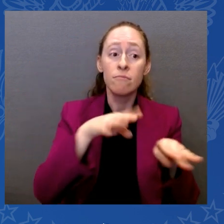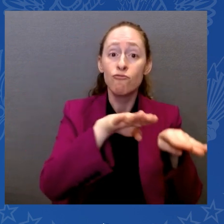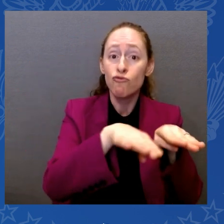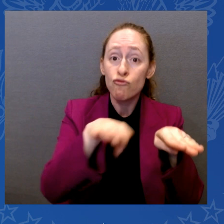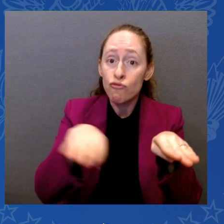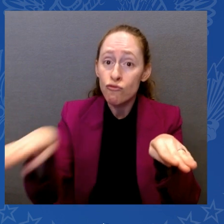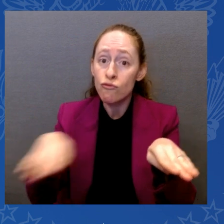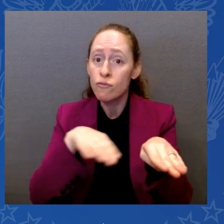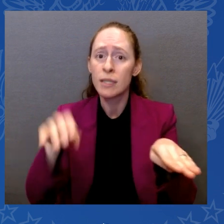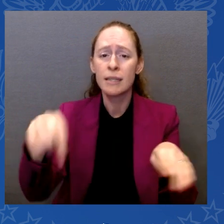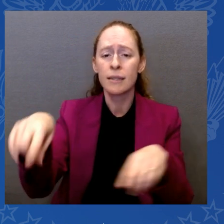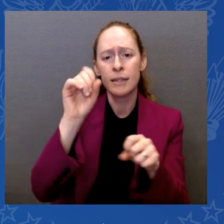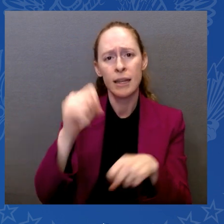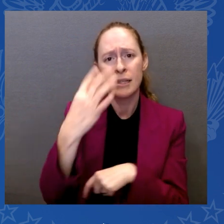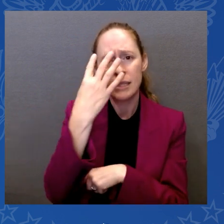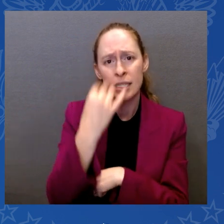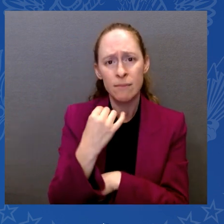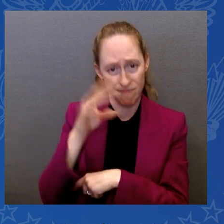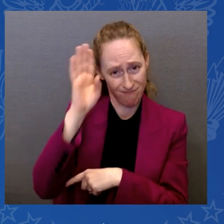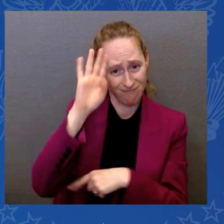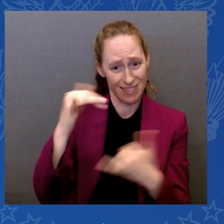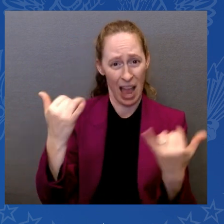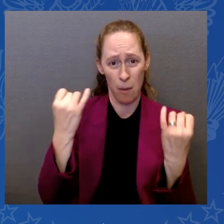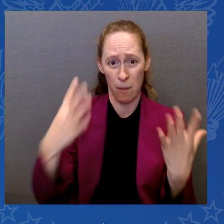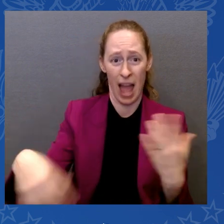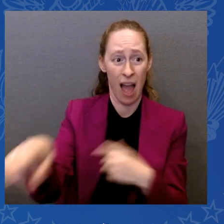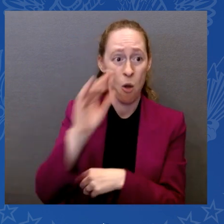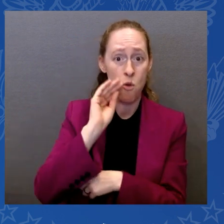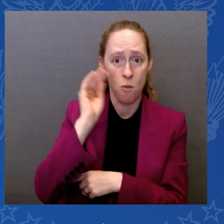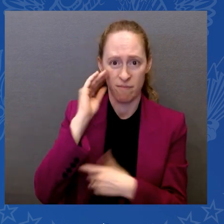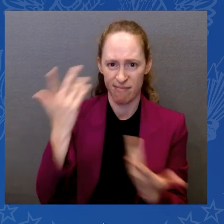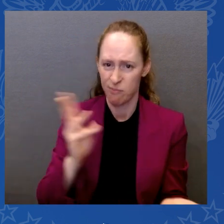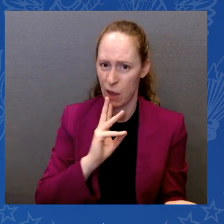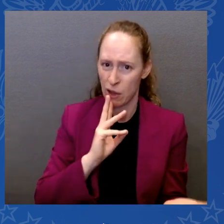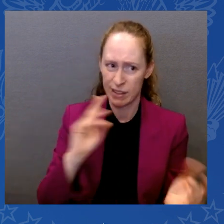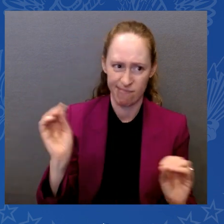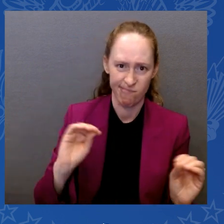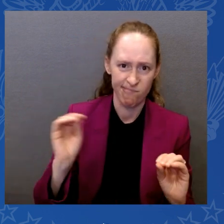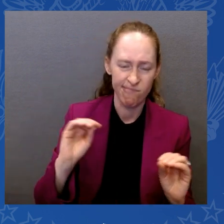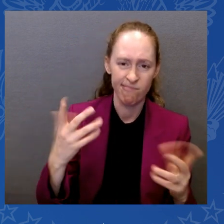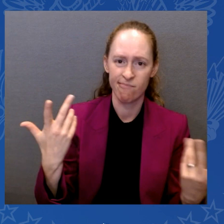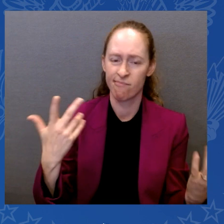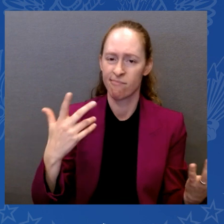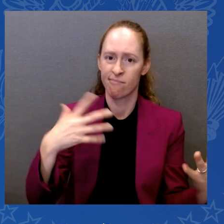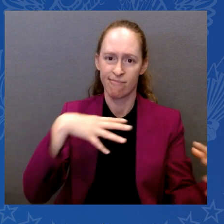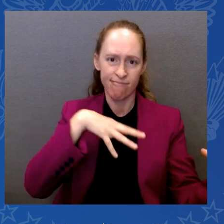I immediately approved an expedited major disaster declaration to provide individual and public assistance